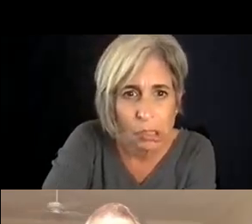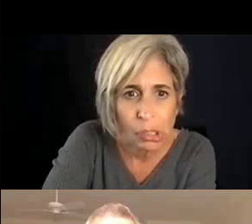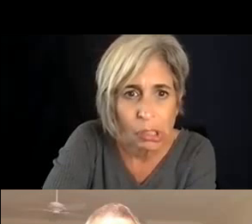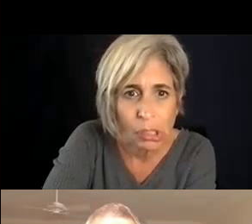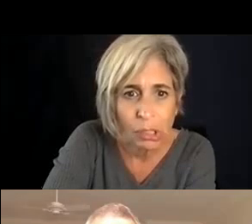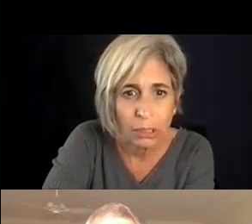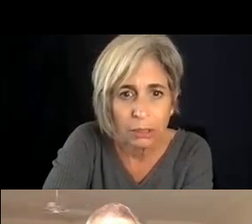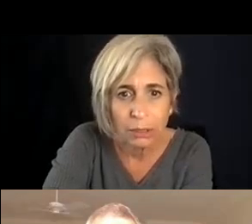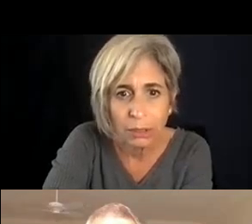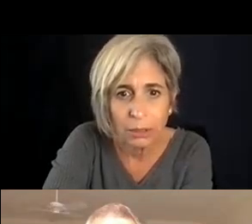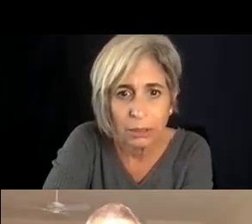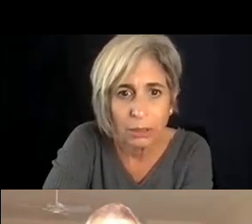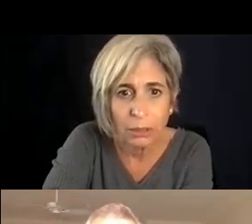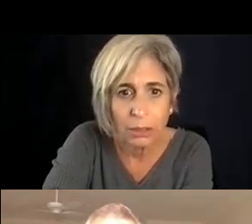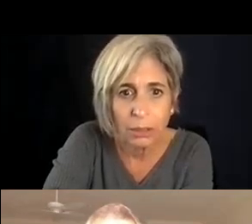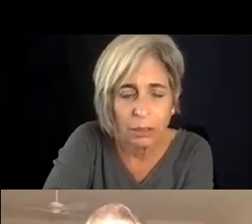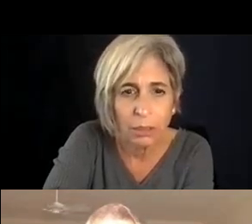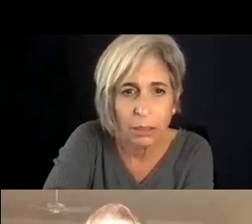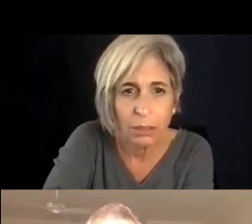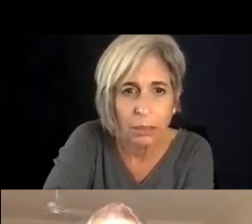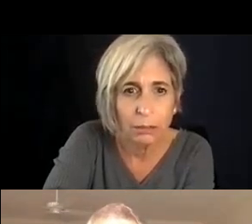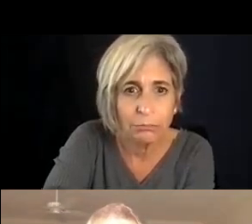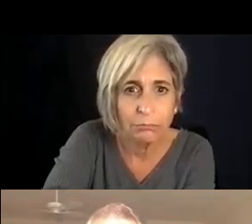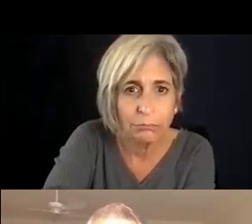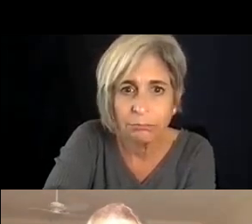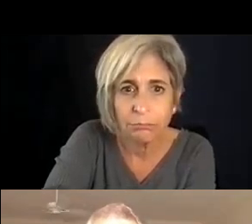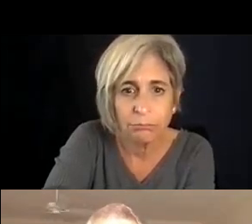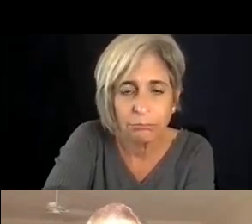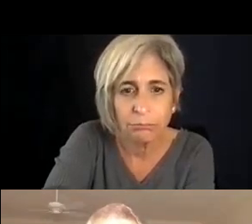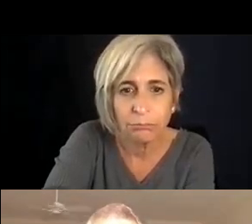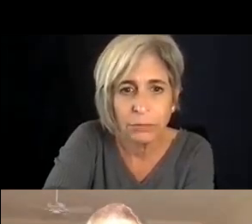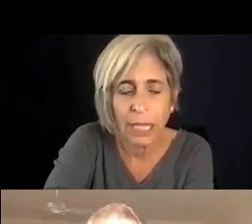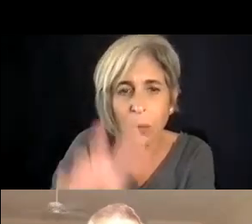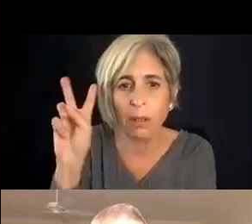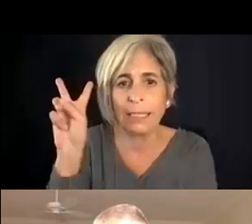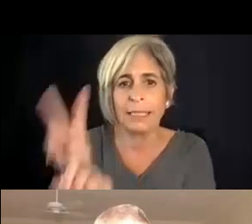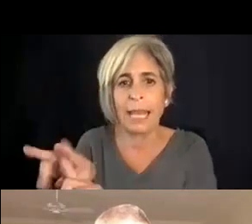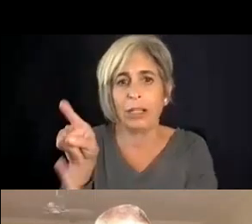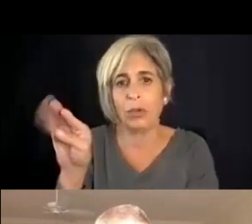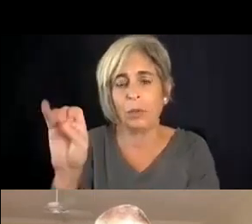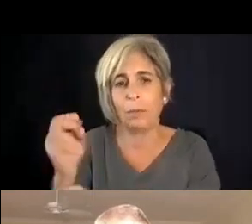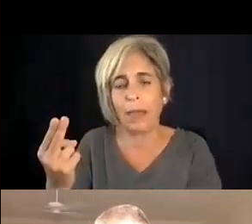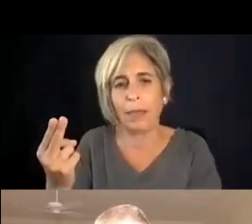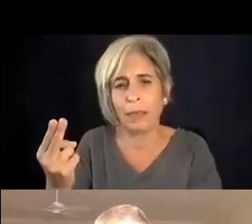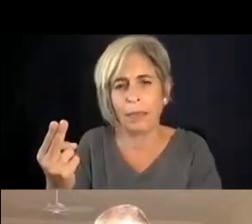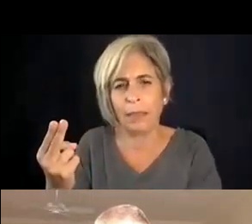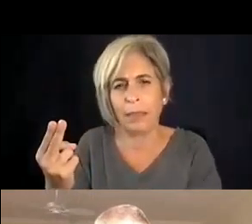Elizabeth: It should pop you right in there. Let me see if I can assign you, Beth. Off screen speaker: You can mouse over to the right and